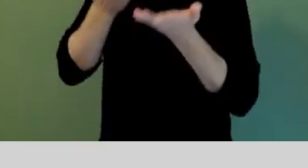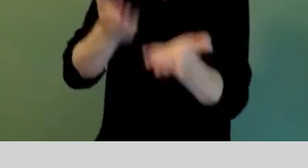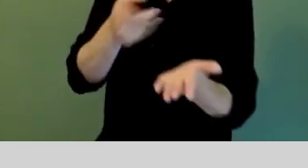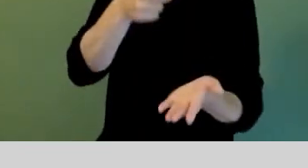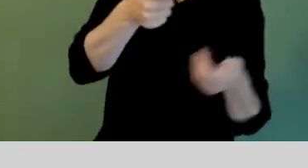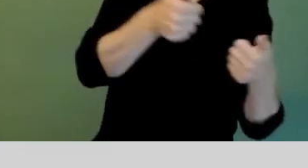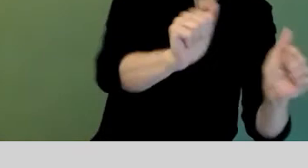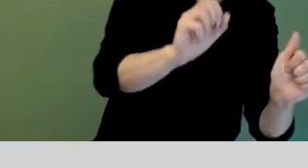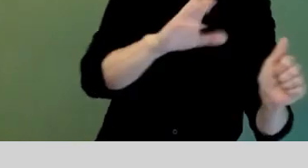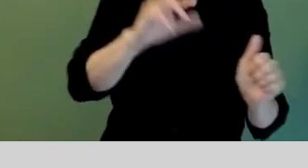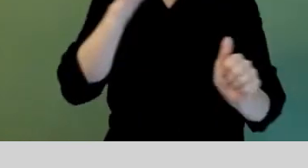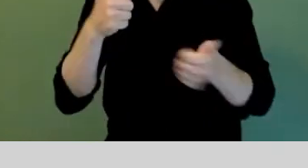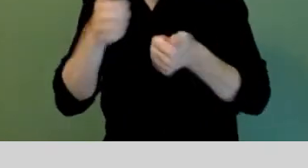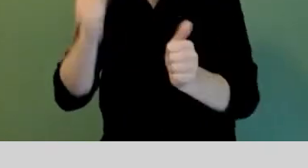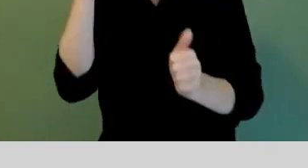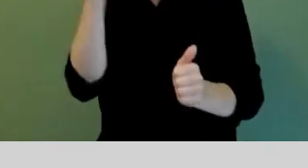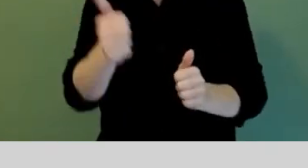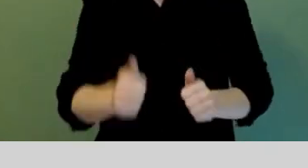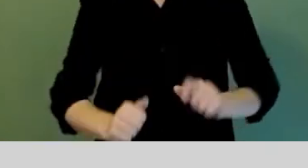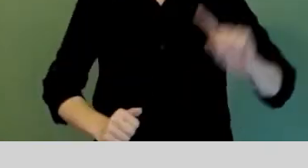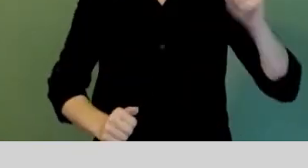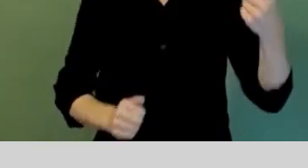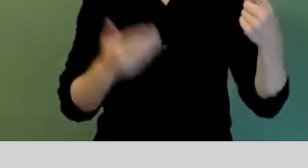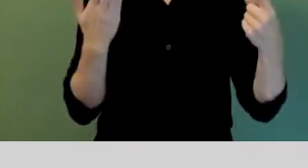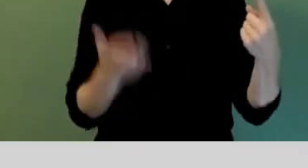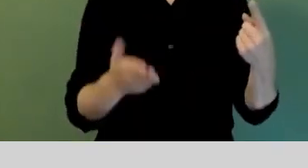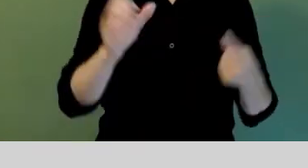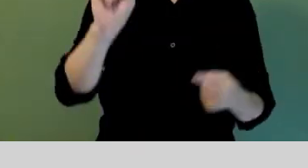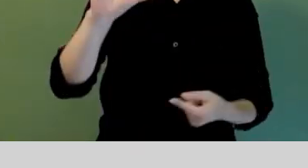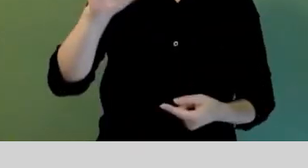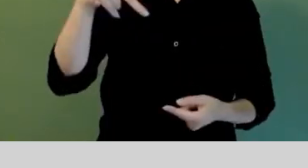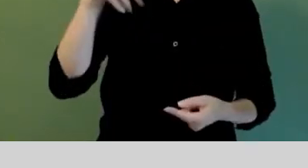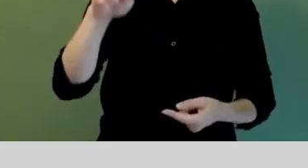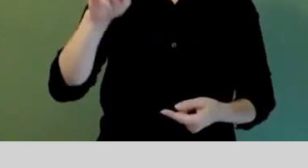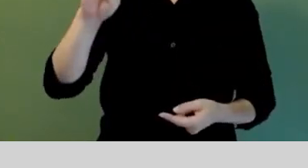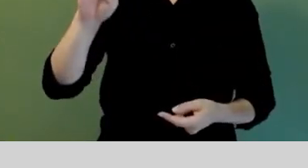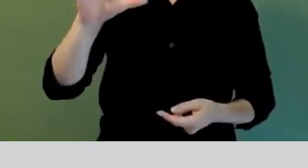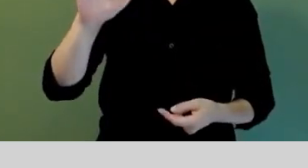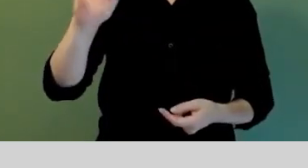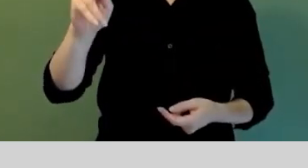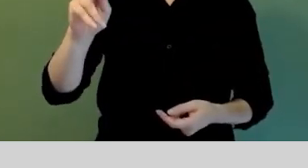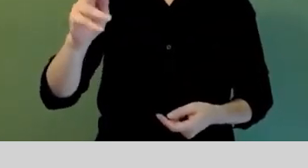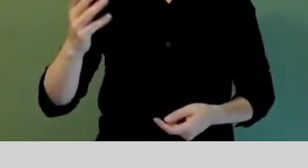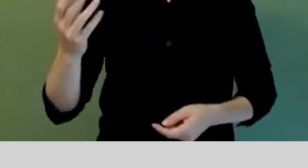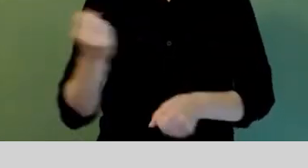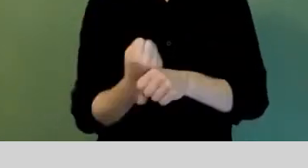is the idea of a scoped block. This is something I talked about in my 2019 talk on anonymous blocks.